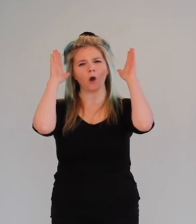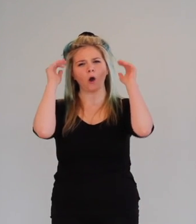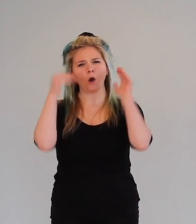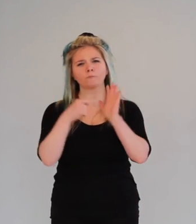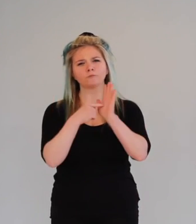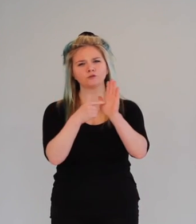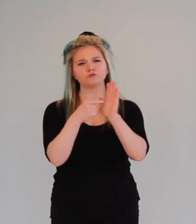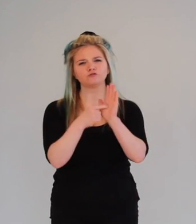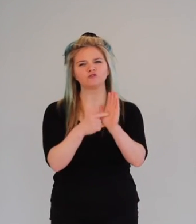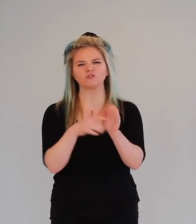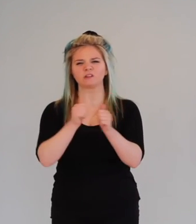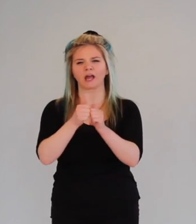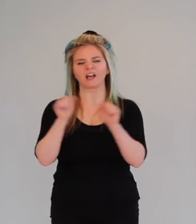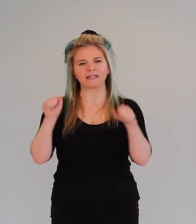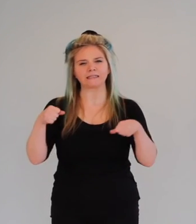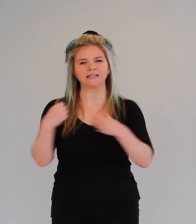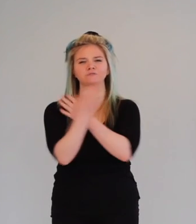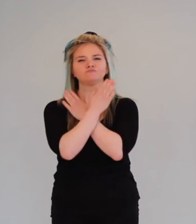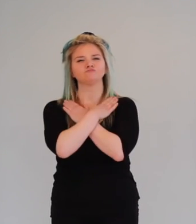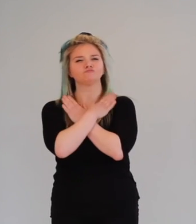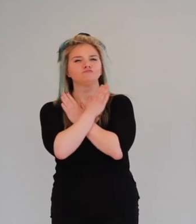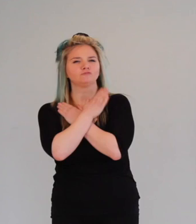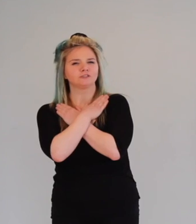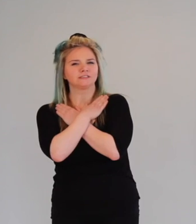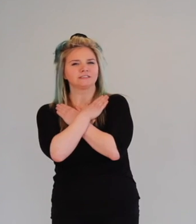Some of these breath techniques. Thank you very much.